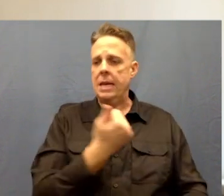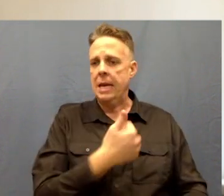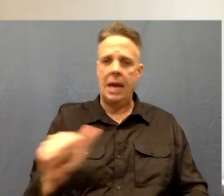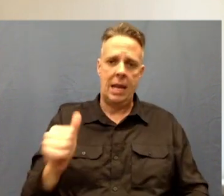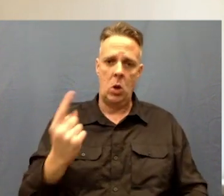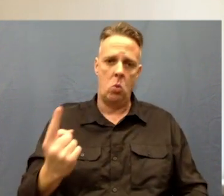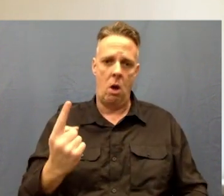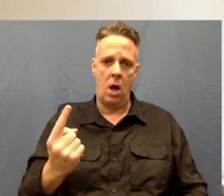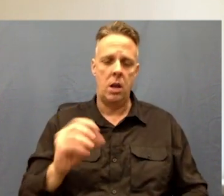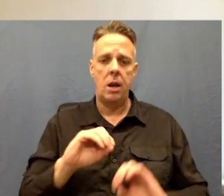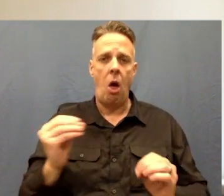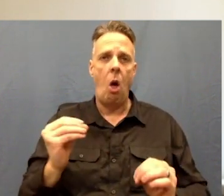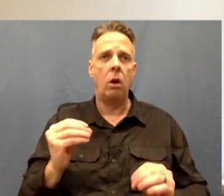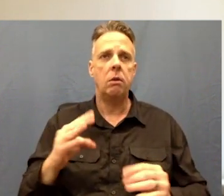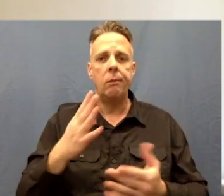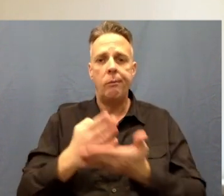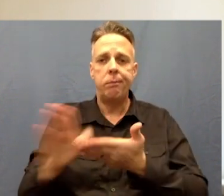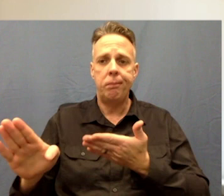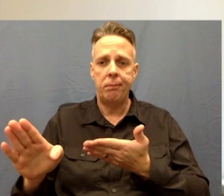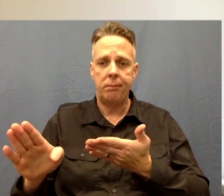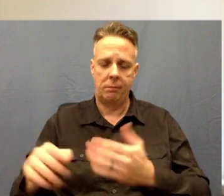LEFT OUT.